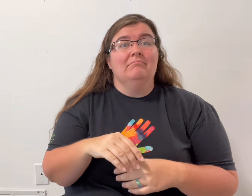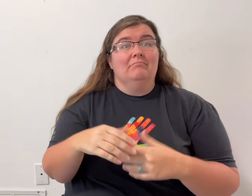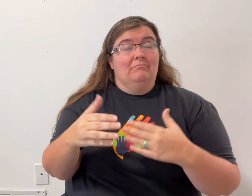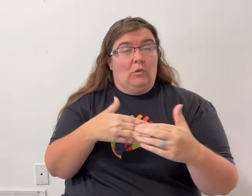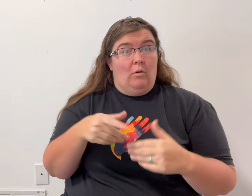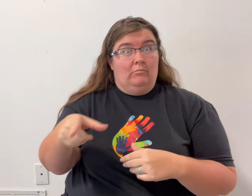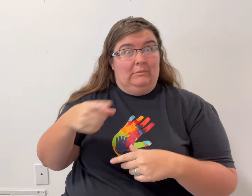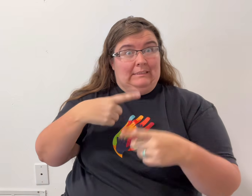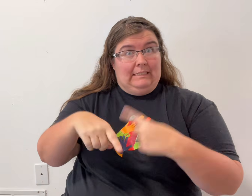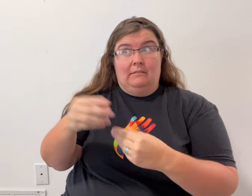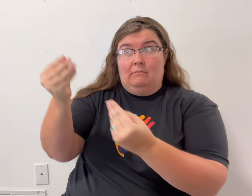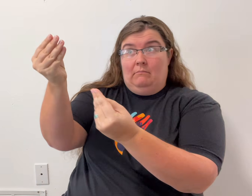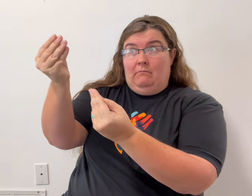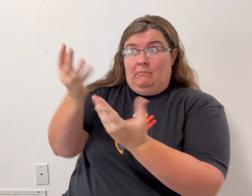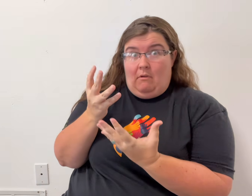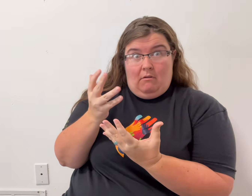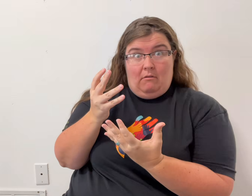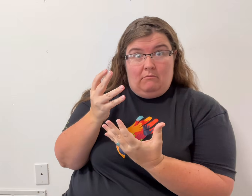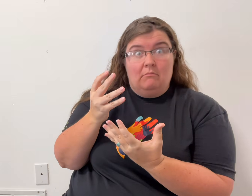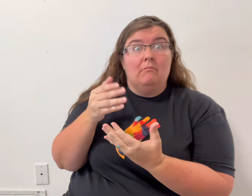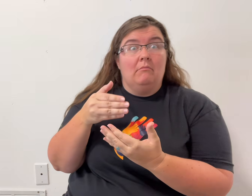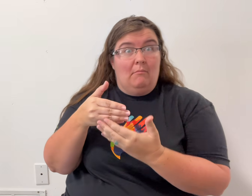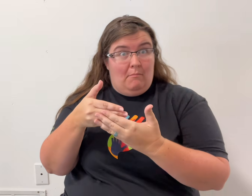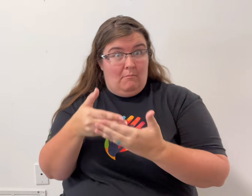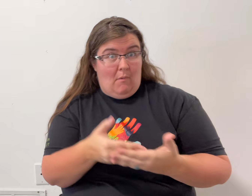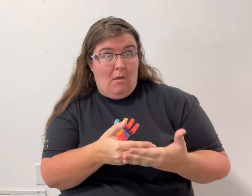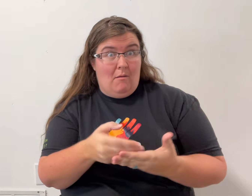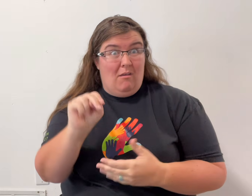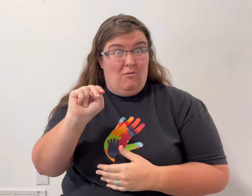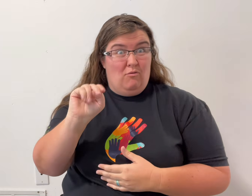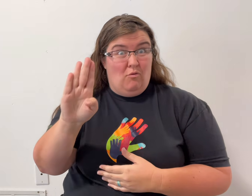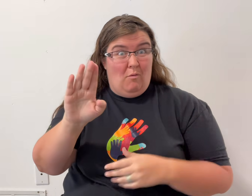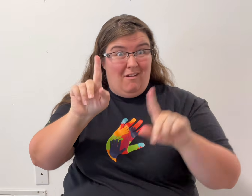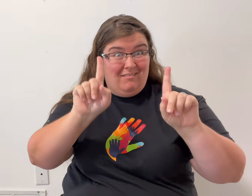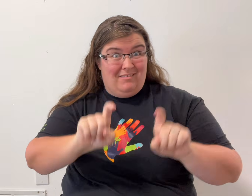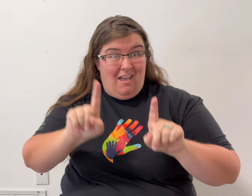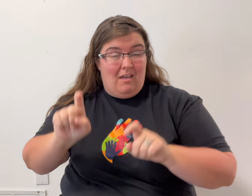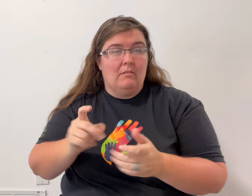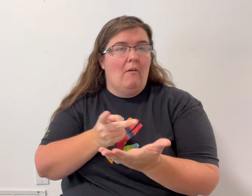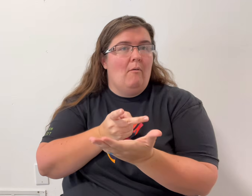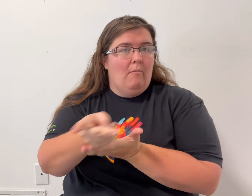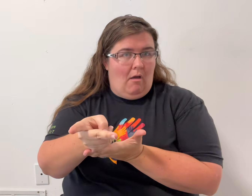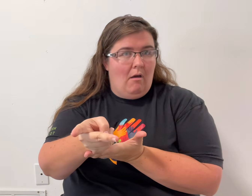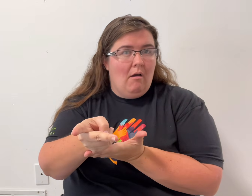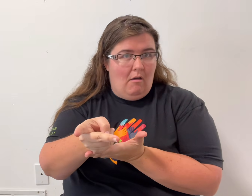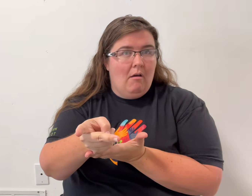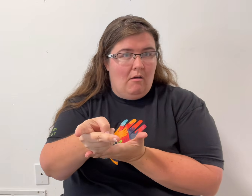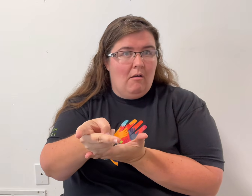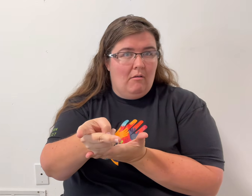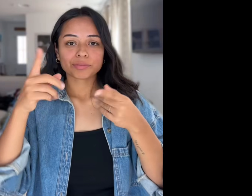So she signed that someone informs them that the baby NB test failed.